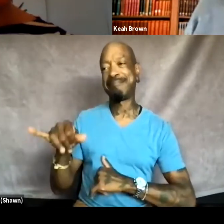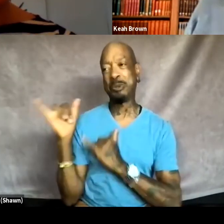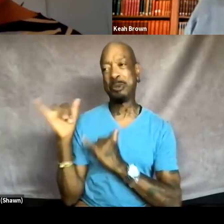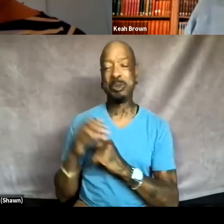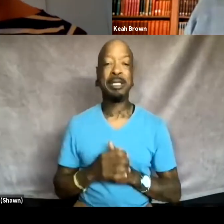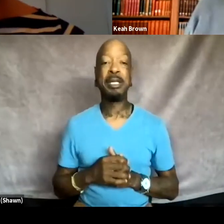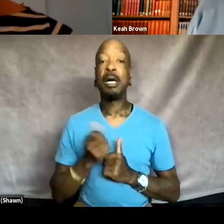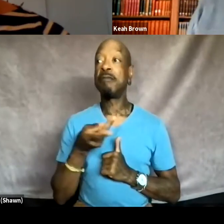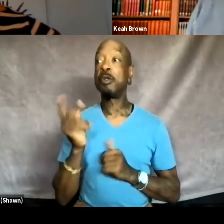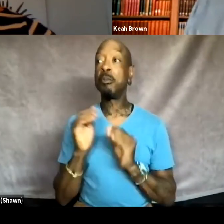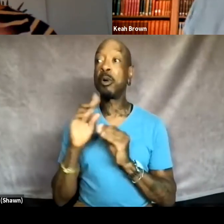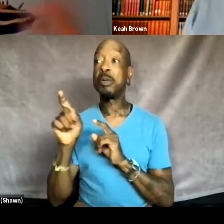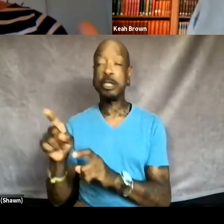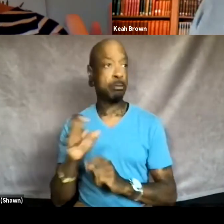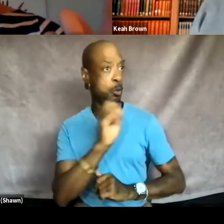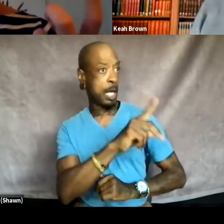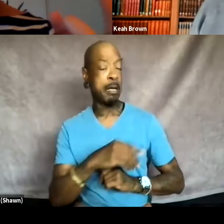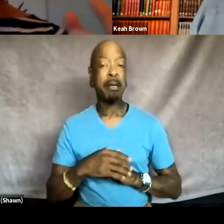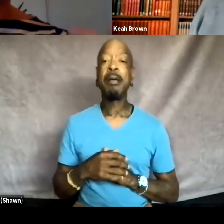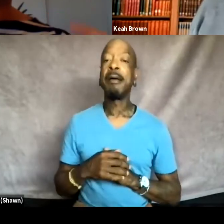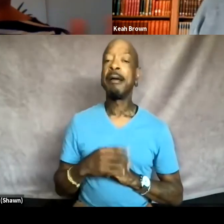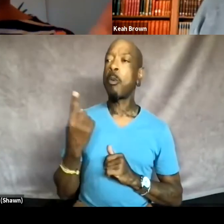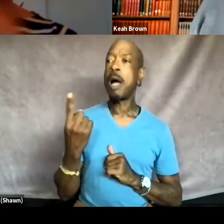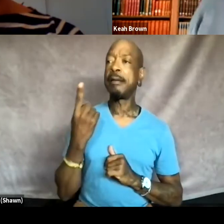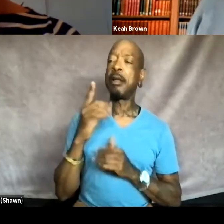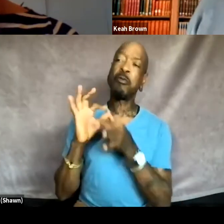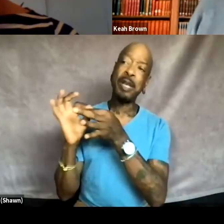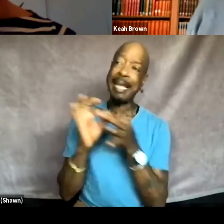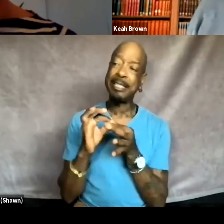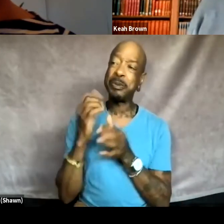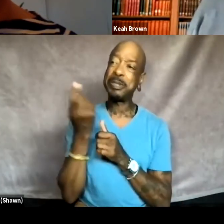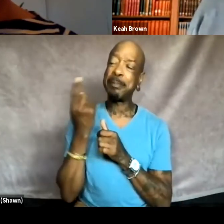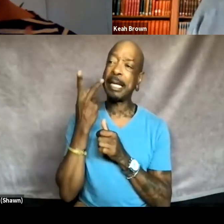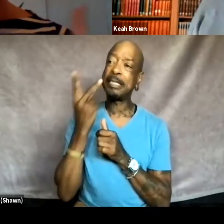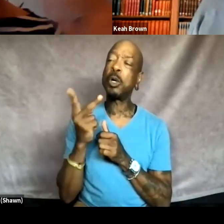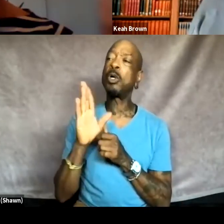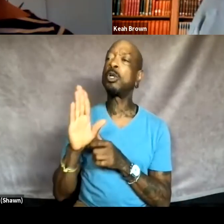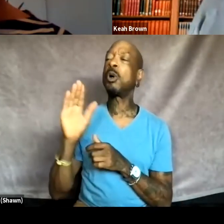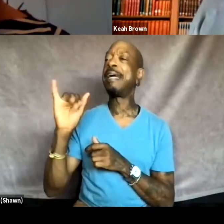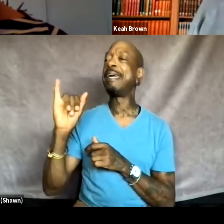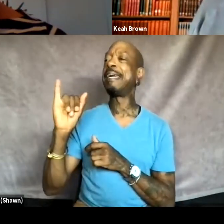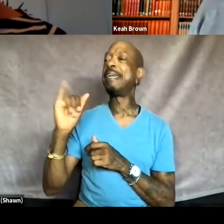Nicole Redding (she/her): For you, and one actually is related to something I saw on one of your instagram stories today were you talking about joy.